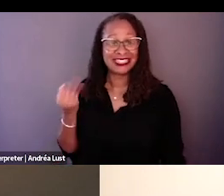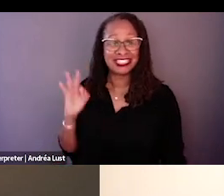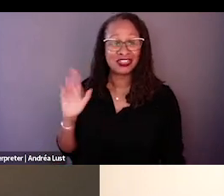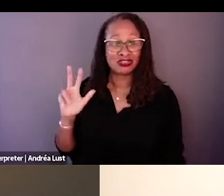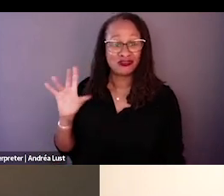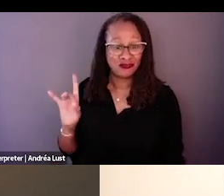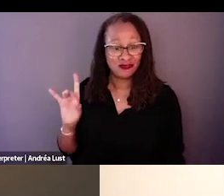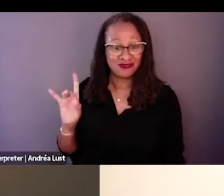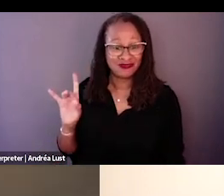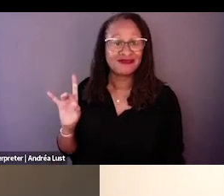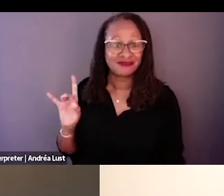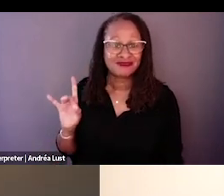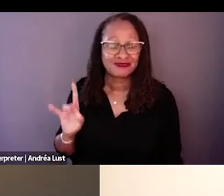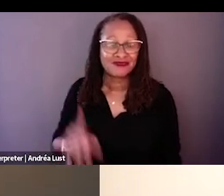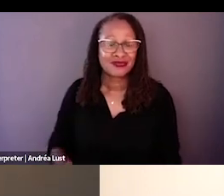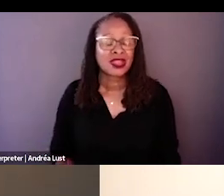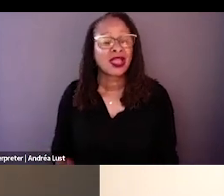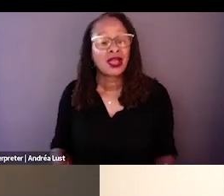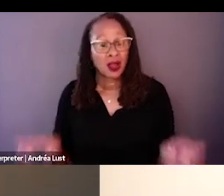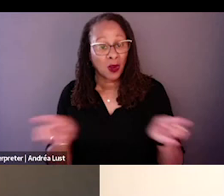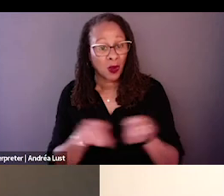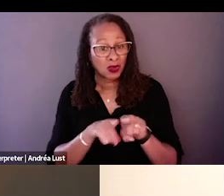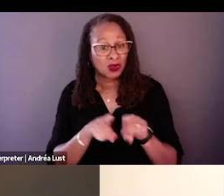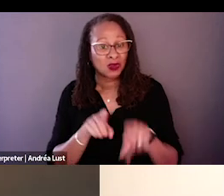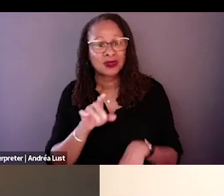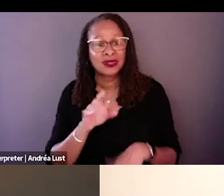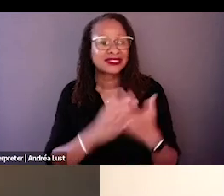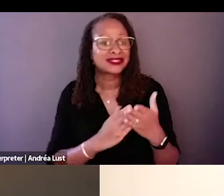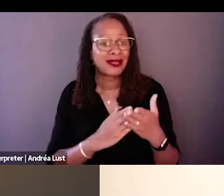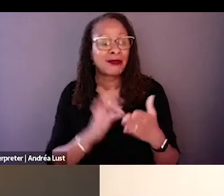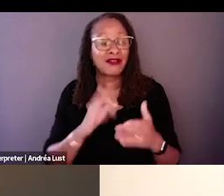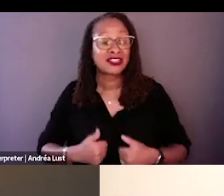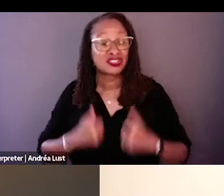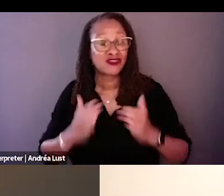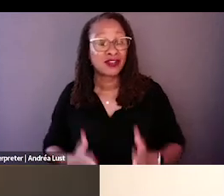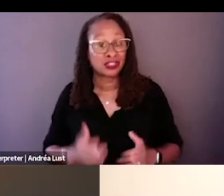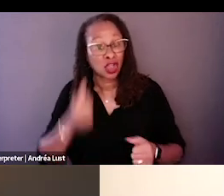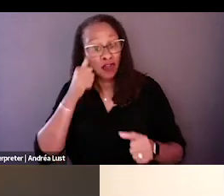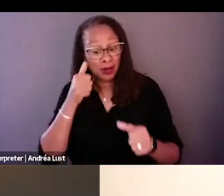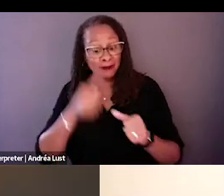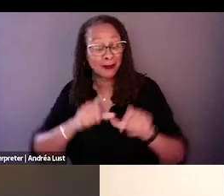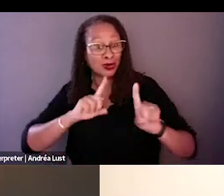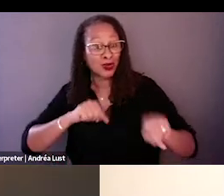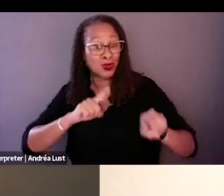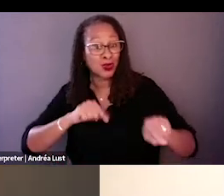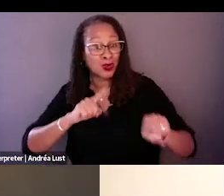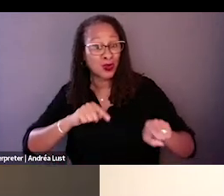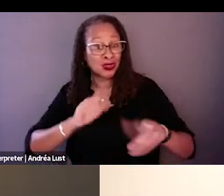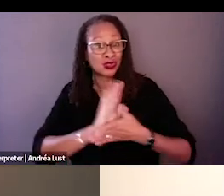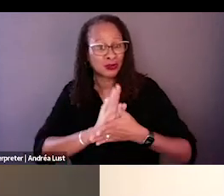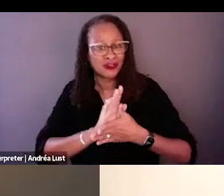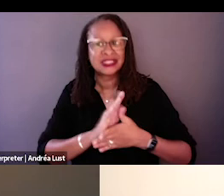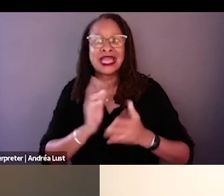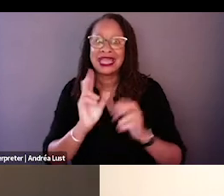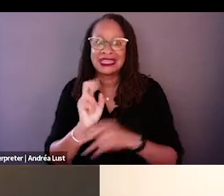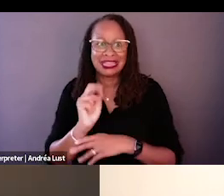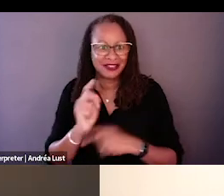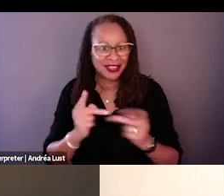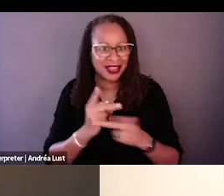The stones were taken away in the war, but the place is still there, and now they put a memorial